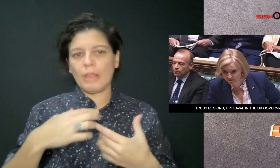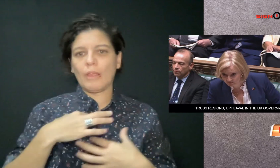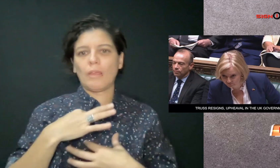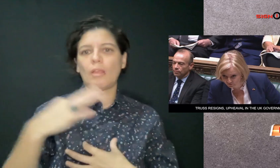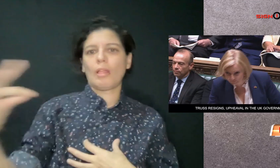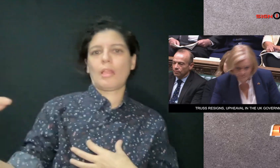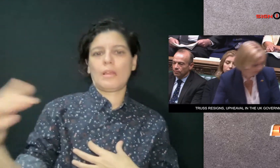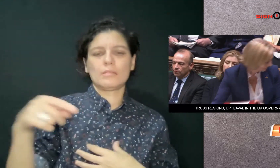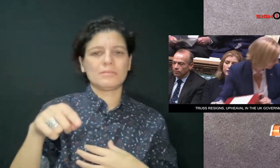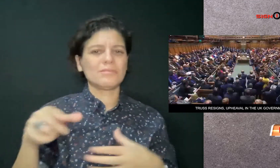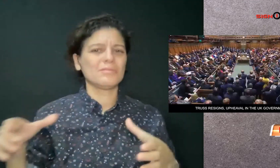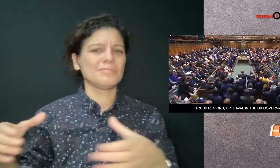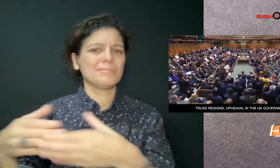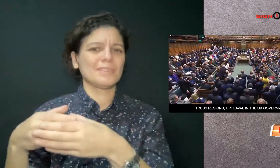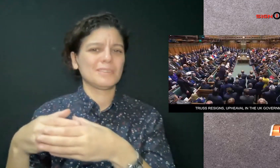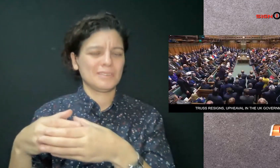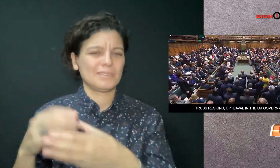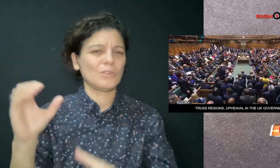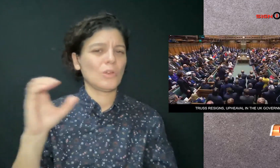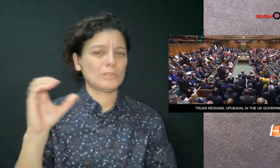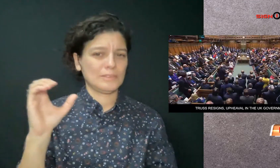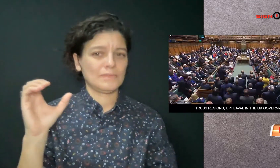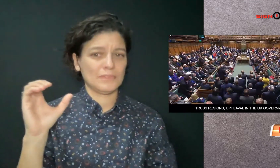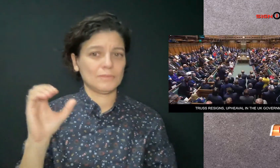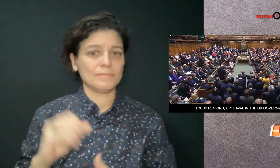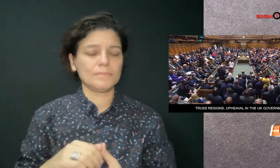elected by the conservative party so what's next